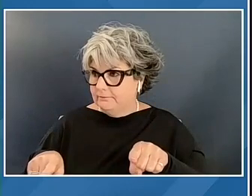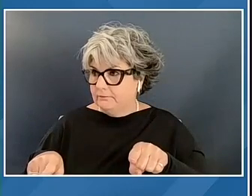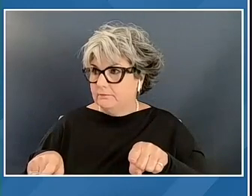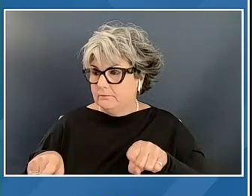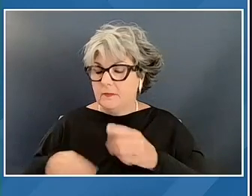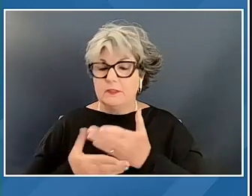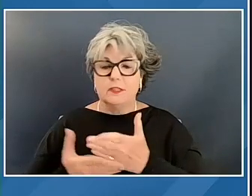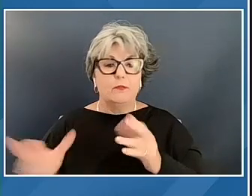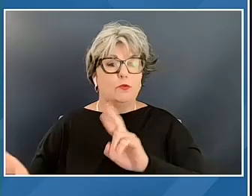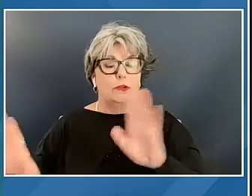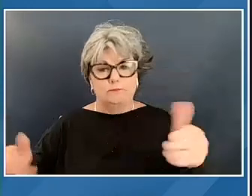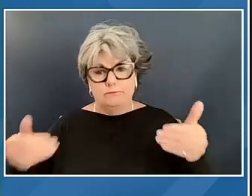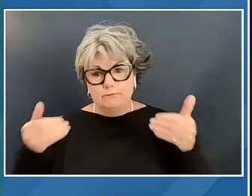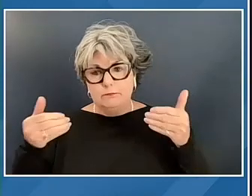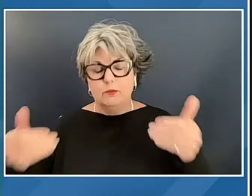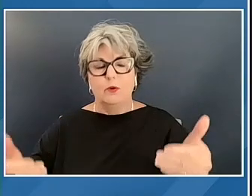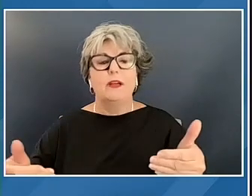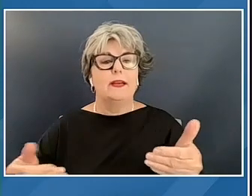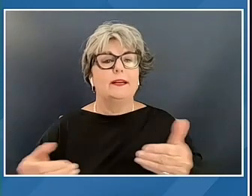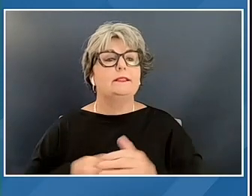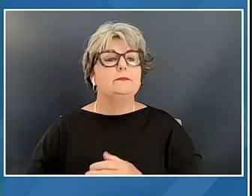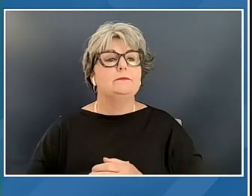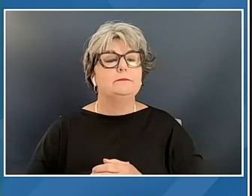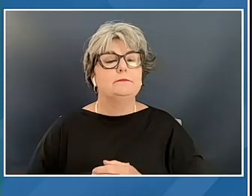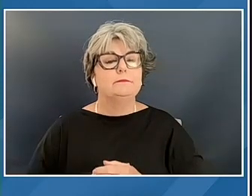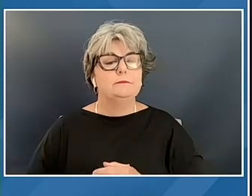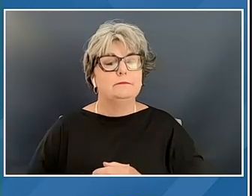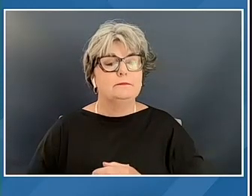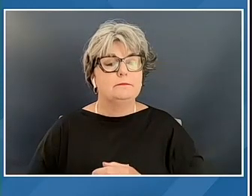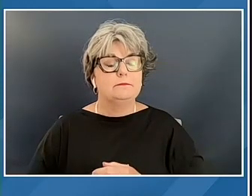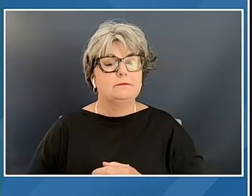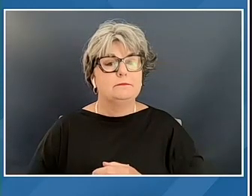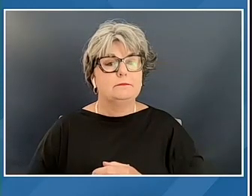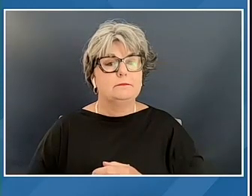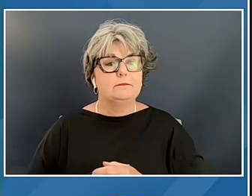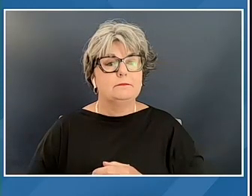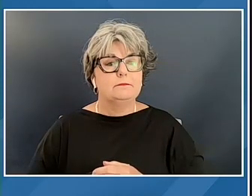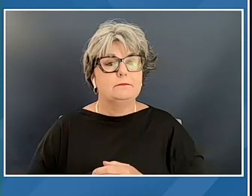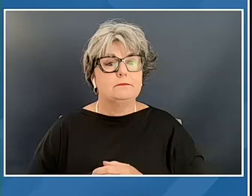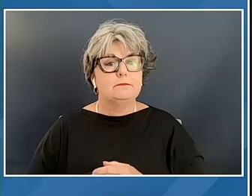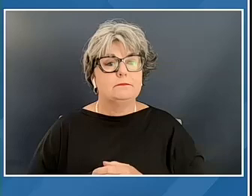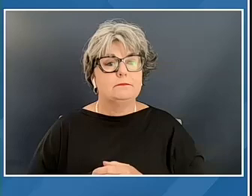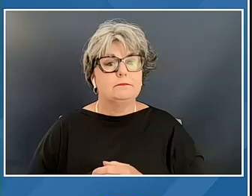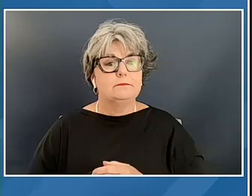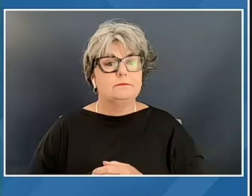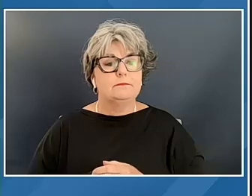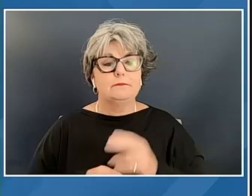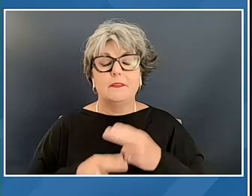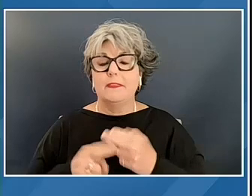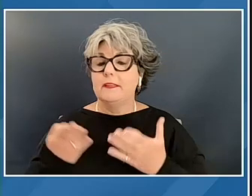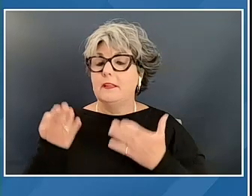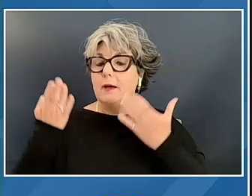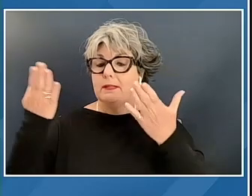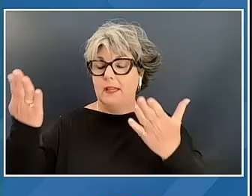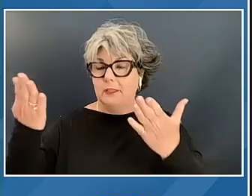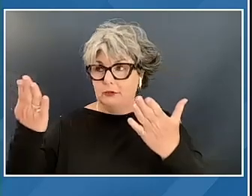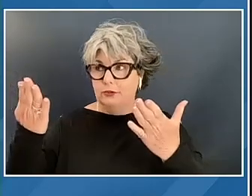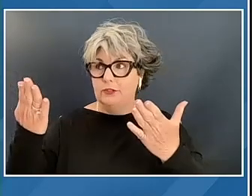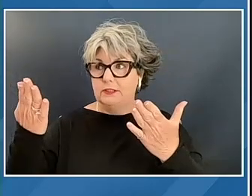ahead and move forward with the nominations and discussion and consensus.